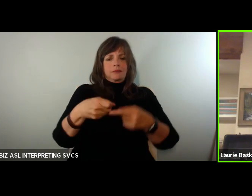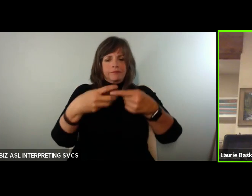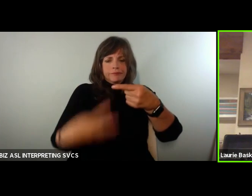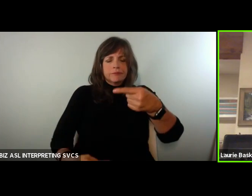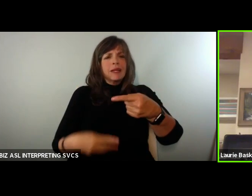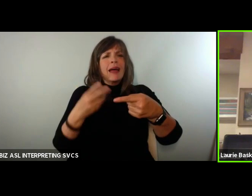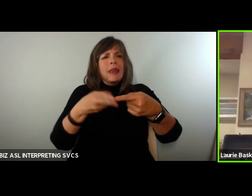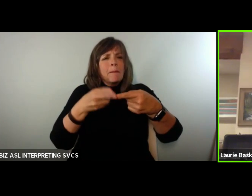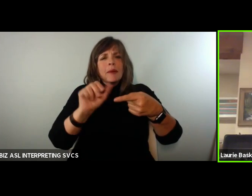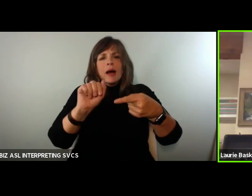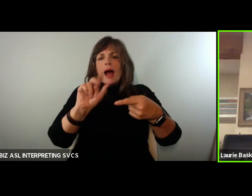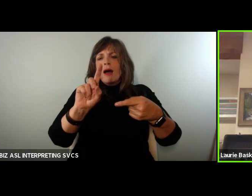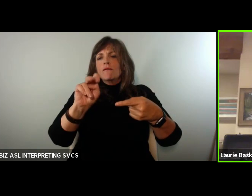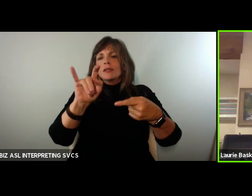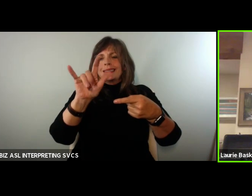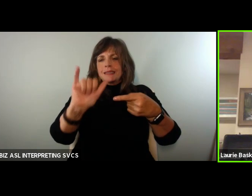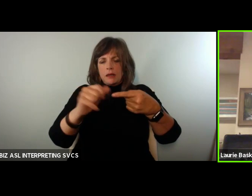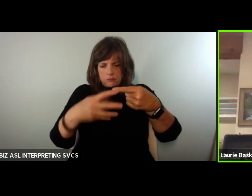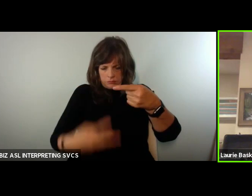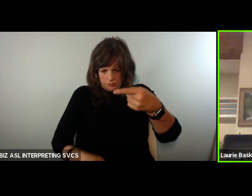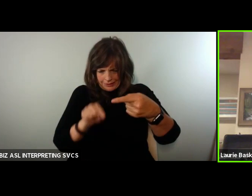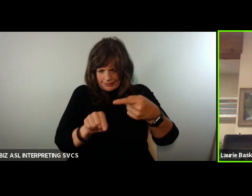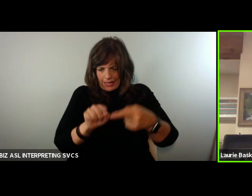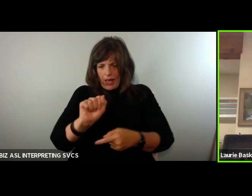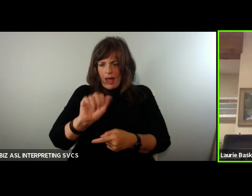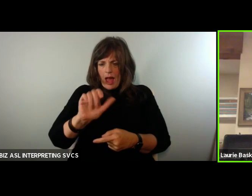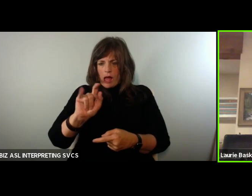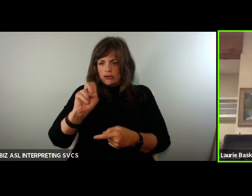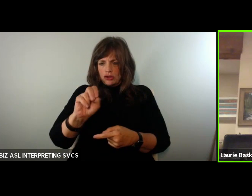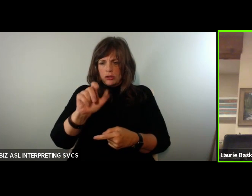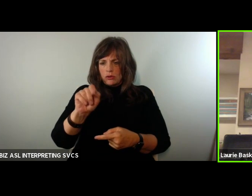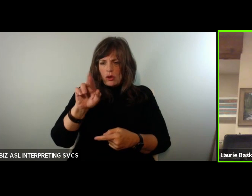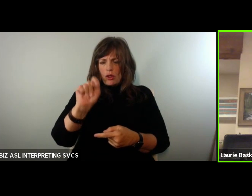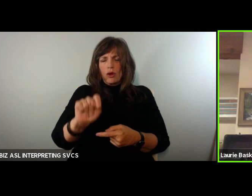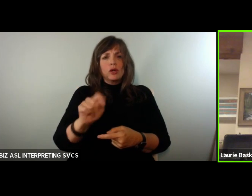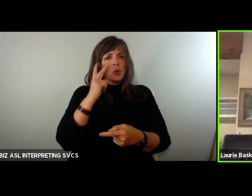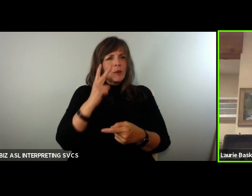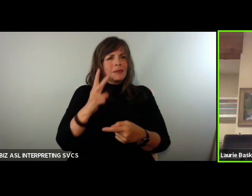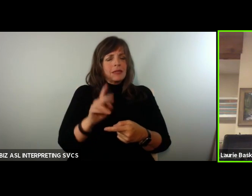and click Action Alerts. You'll find the link to sign up at the top of that page.